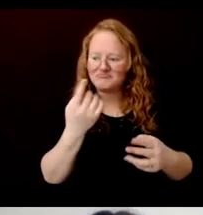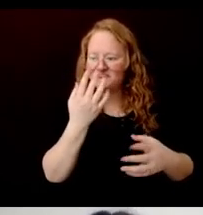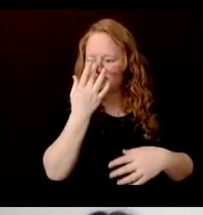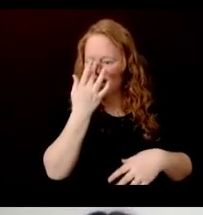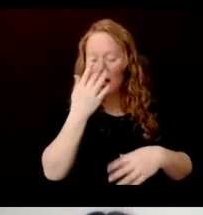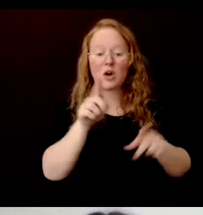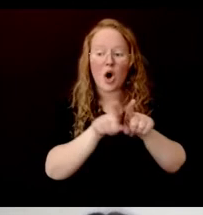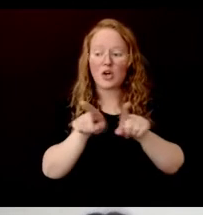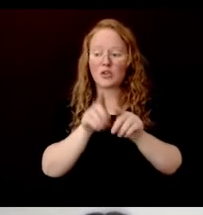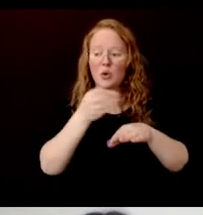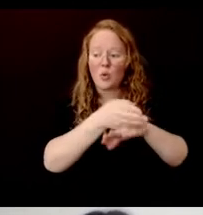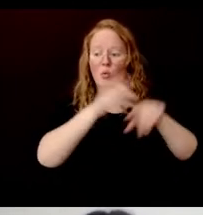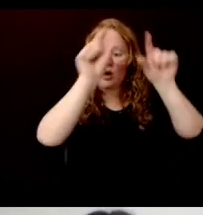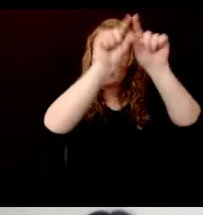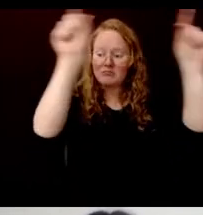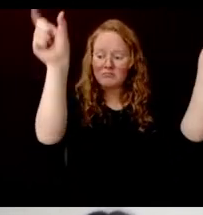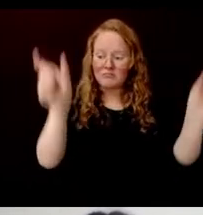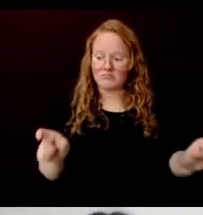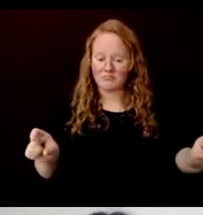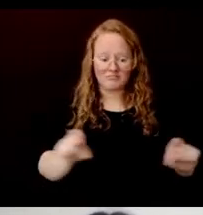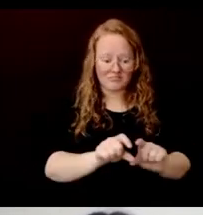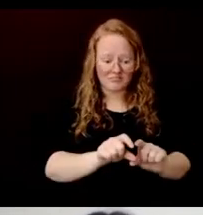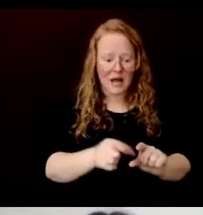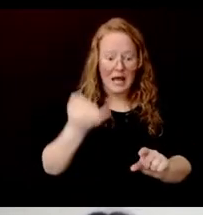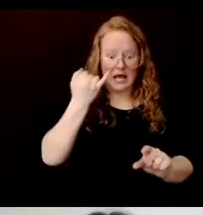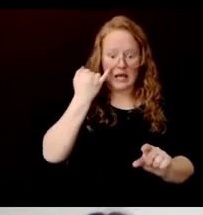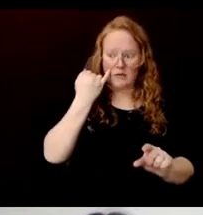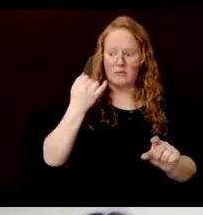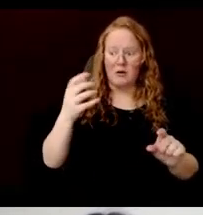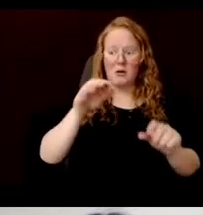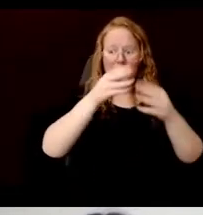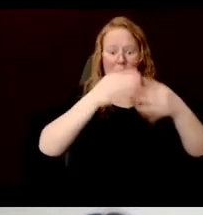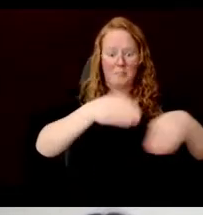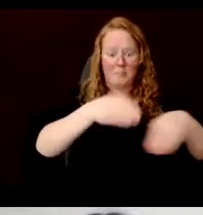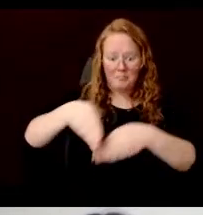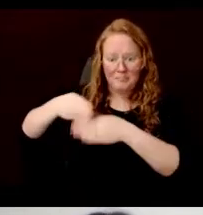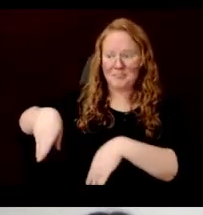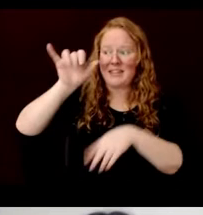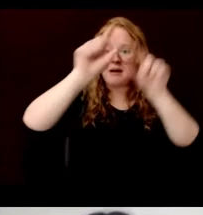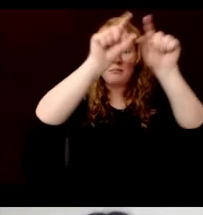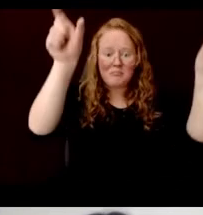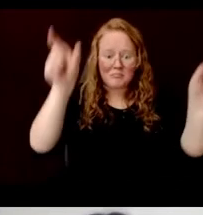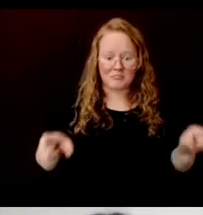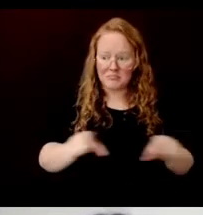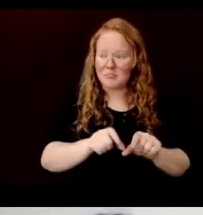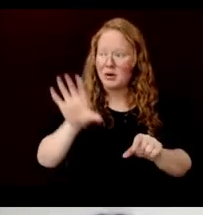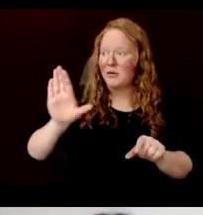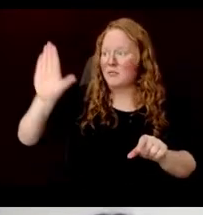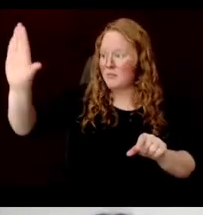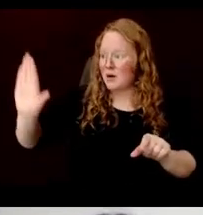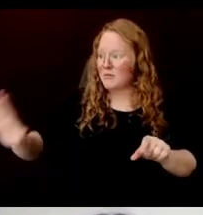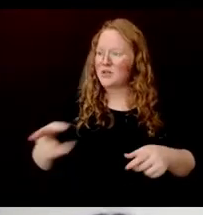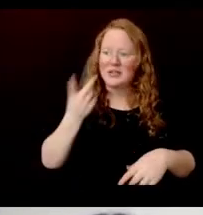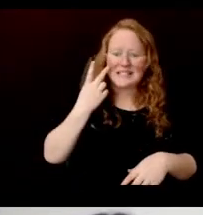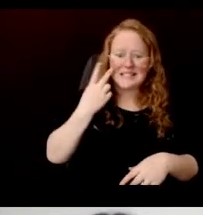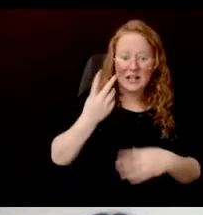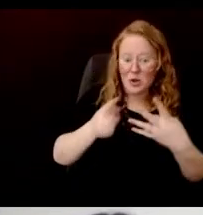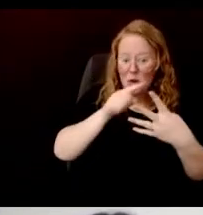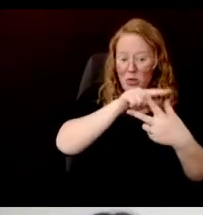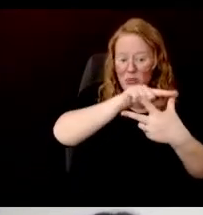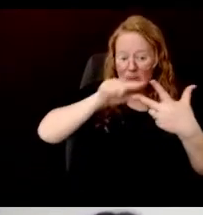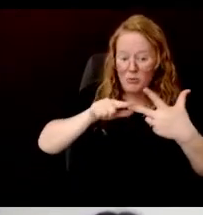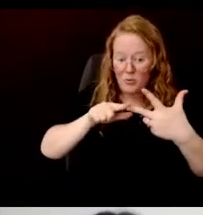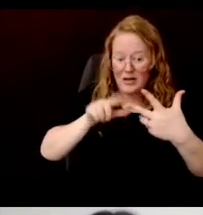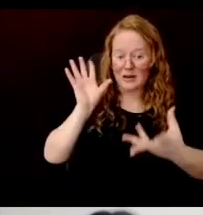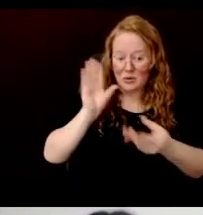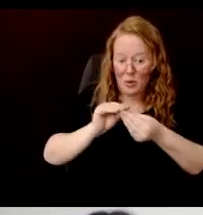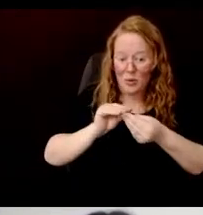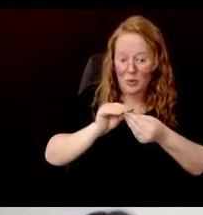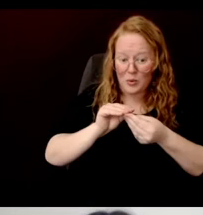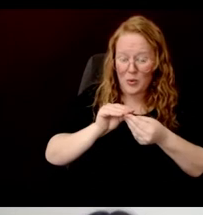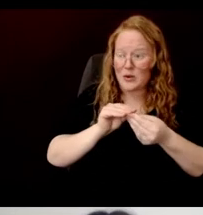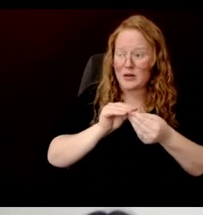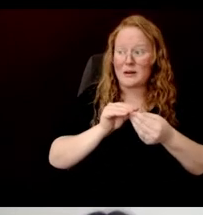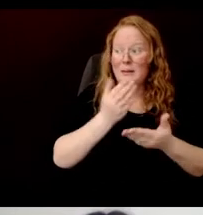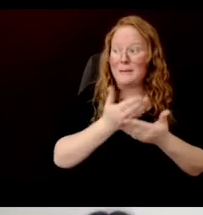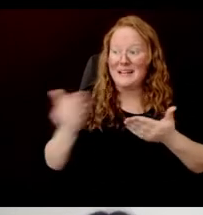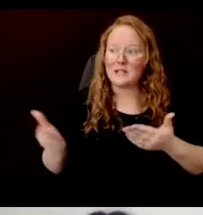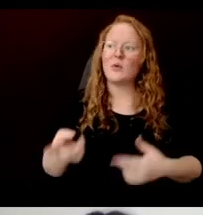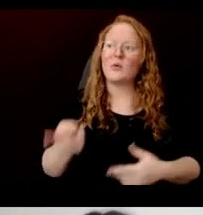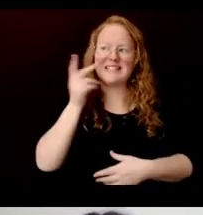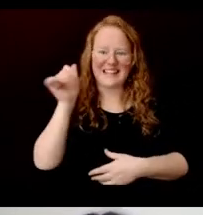If you were to take apart the mold, there are two different main pieces, but really three pieces, and this differs from what we see in places like Japan. I will get into that.